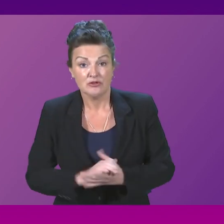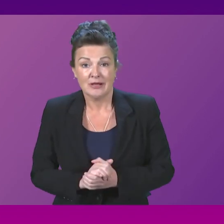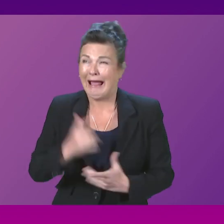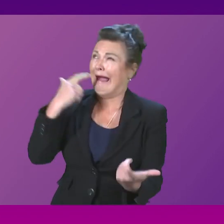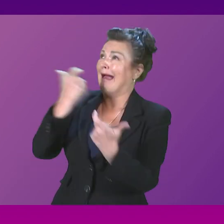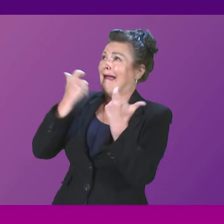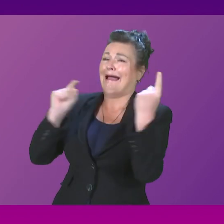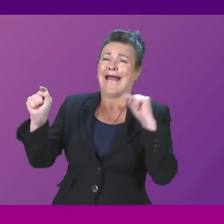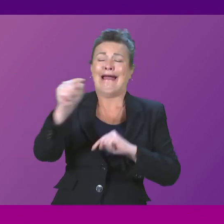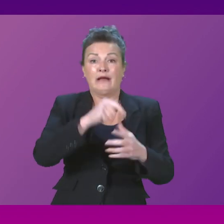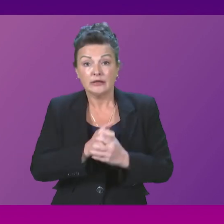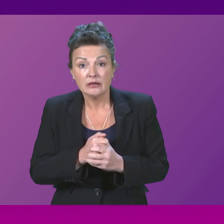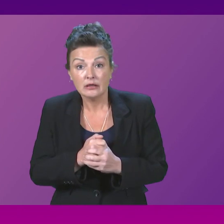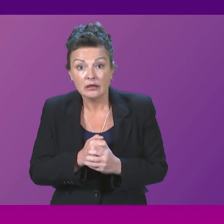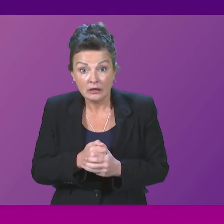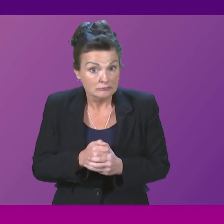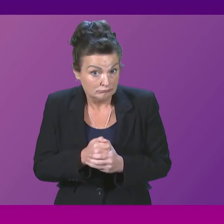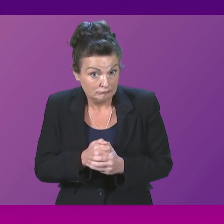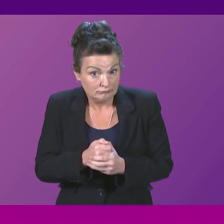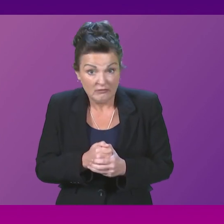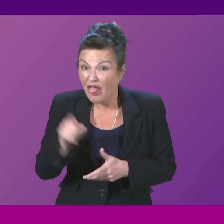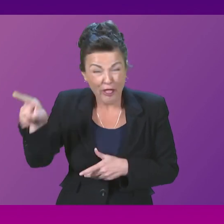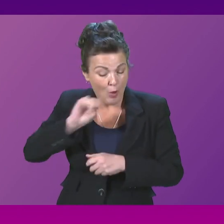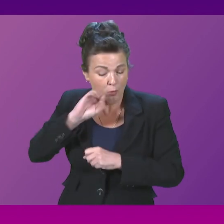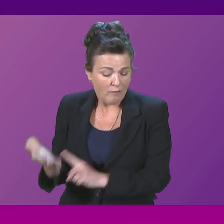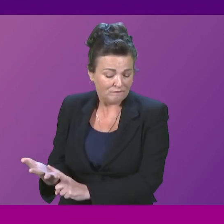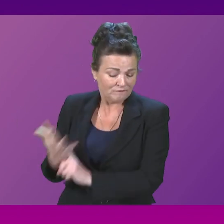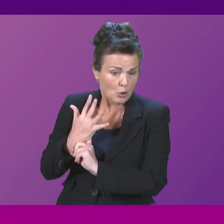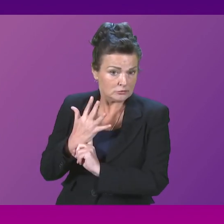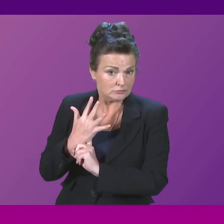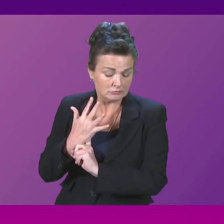“They’re not going to force us to join the euro”.